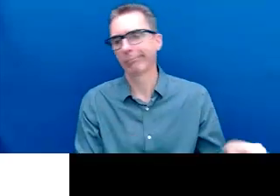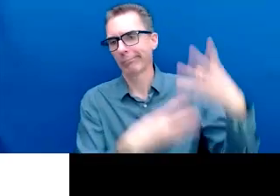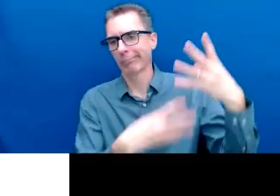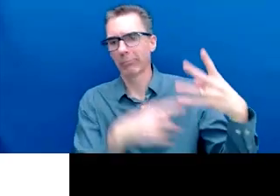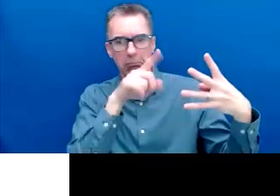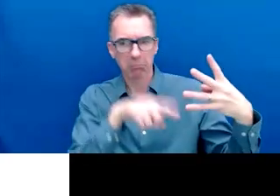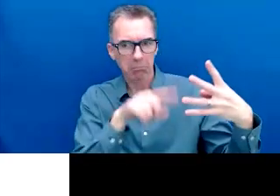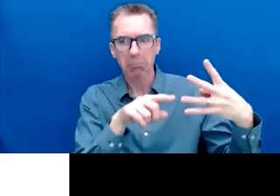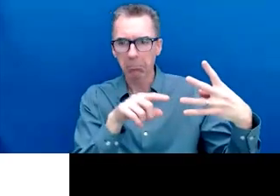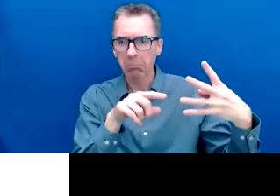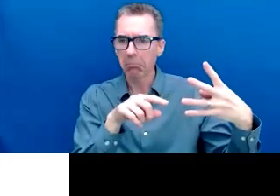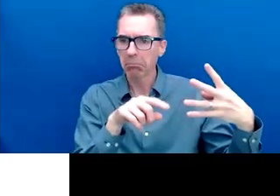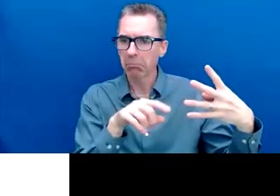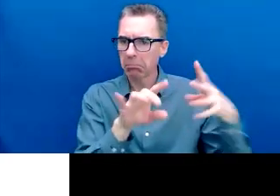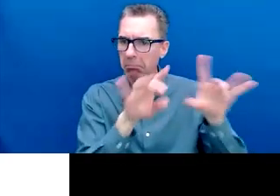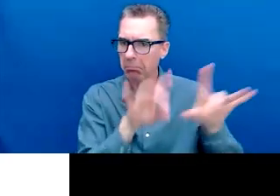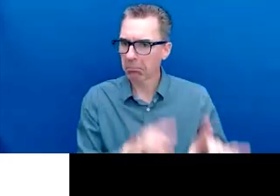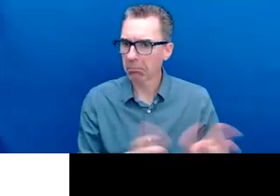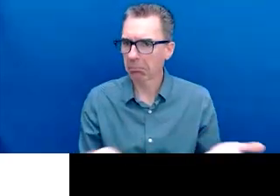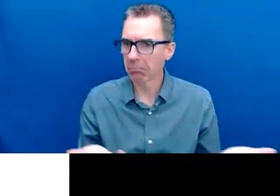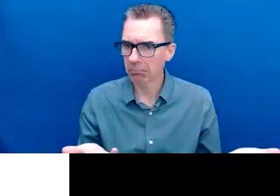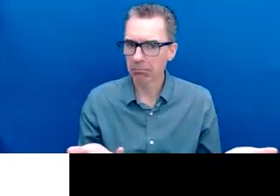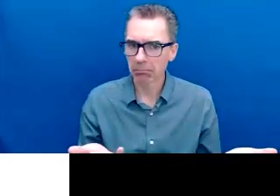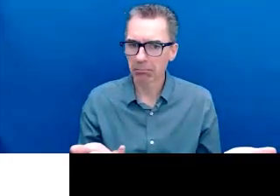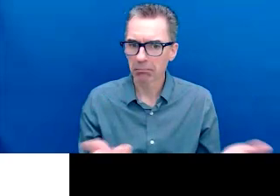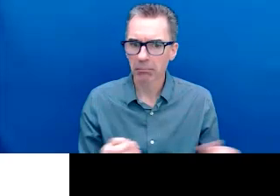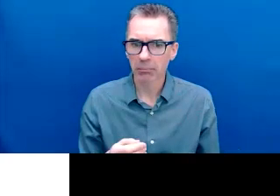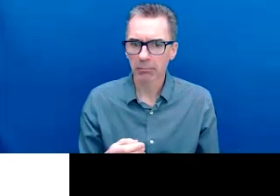links and, usually it does, a decent enough job.